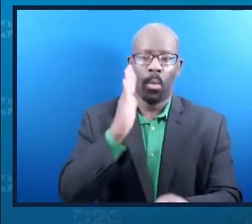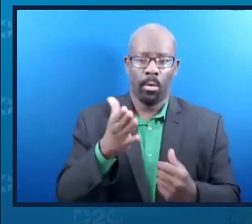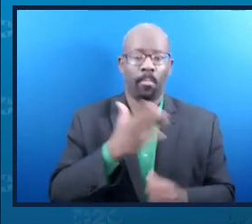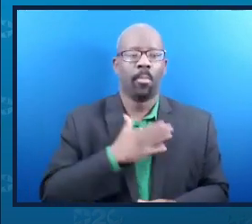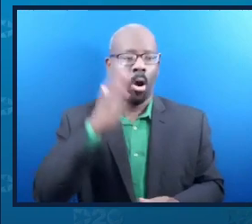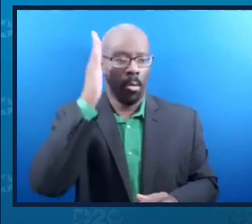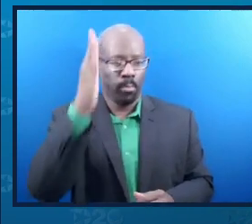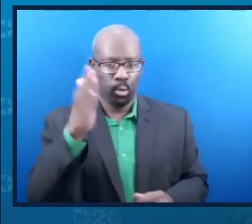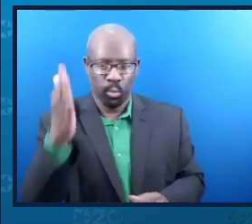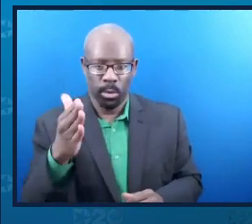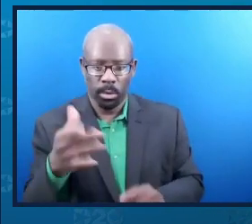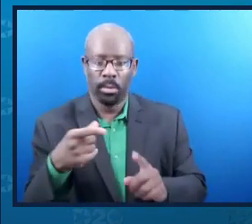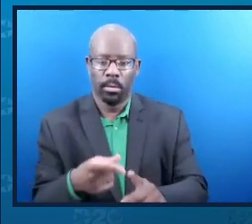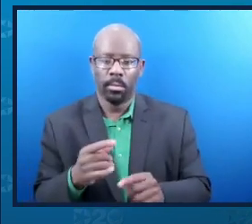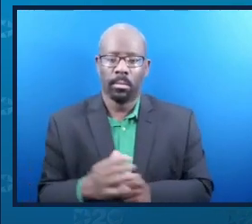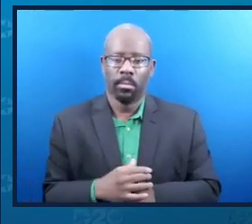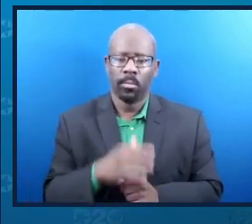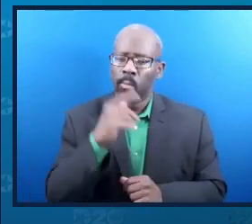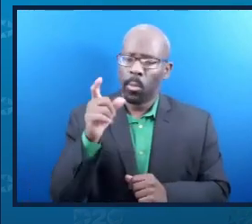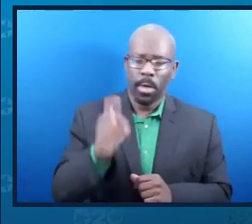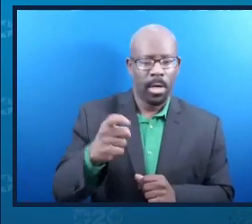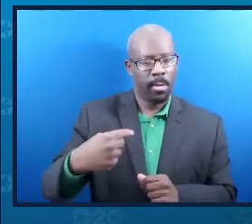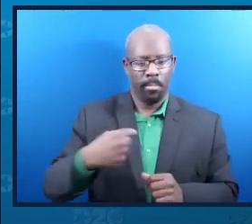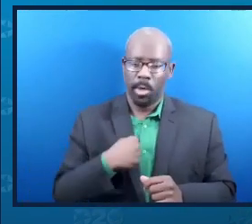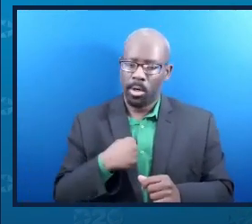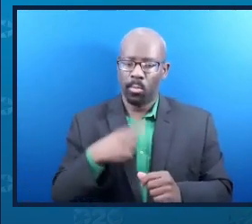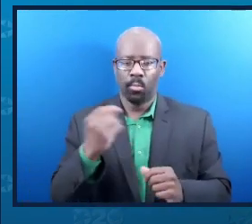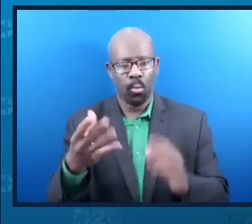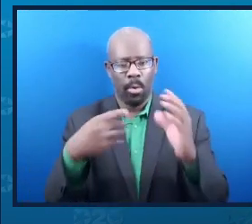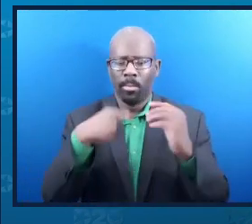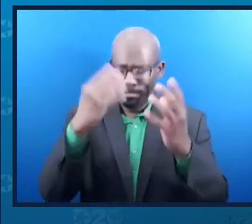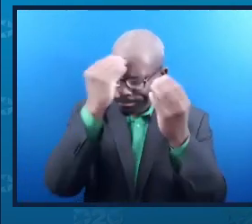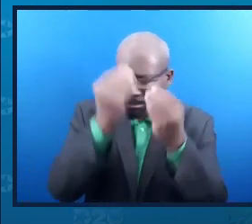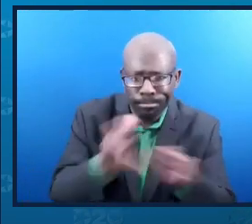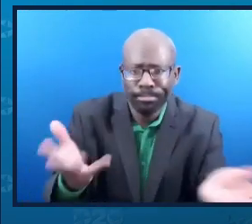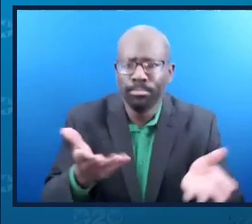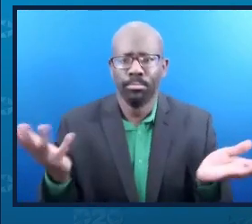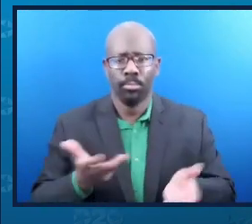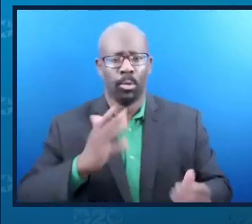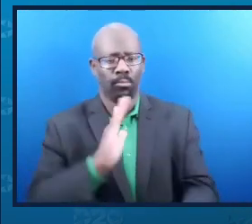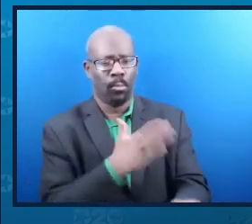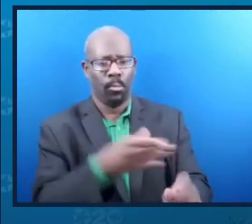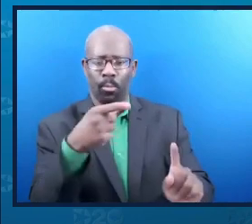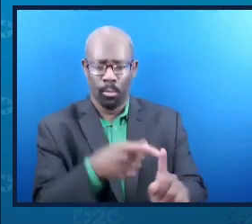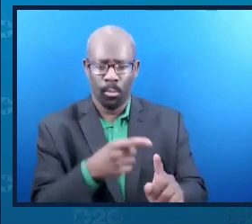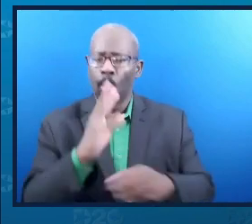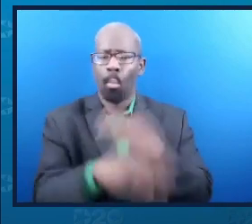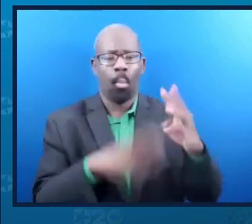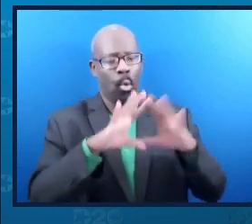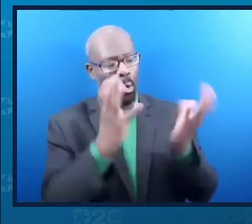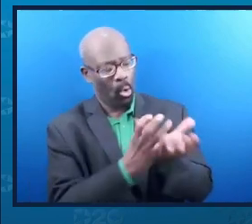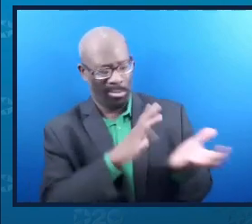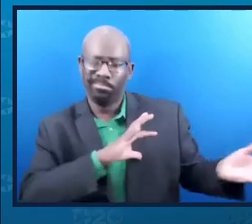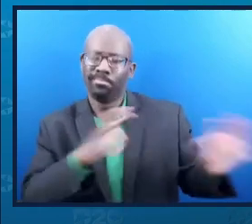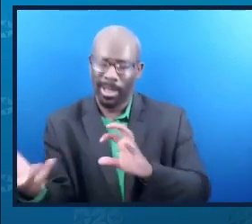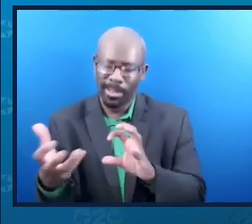U DONE NEED KNOW TELL YOU THINGS ARE A MESS. DONALD TRUMP IS DESTROYING OUR COUNTRY AND EVERYTHING WE CARE ABOUT.